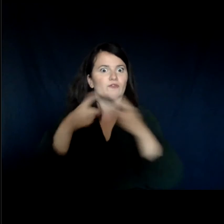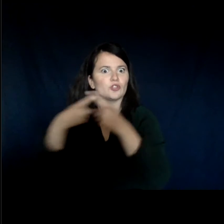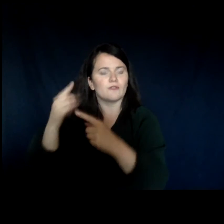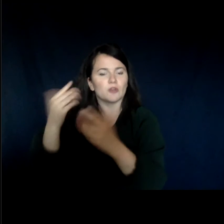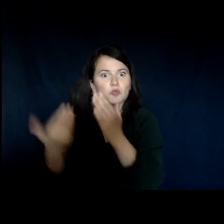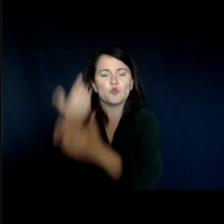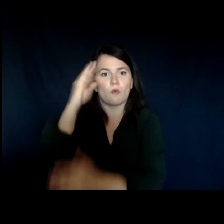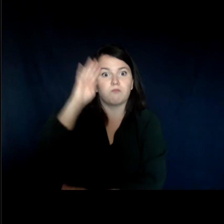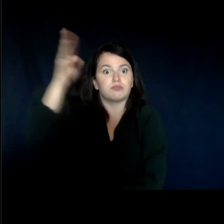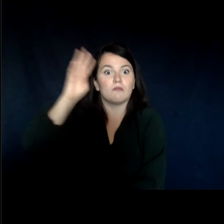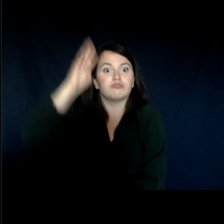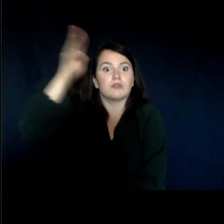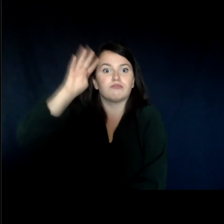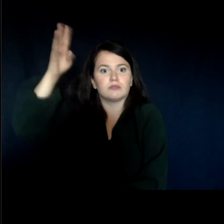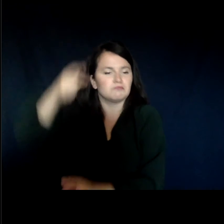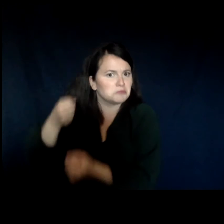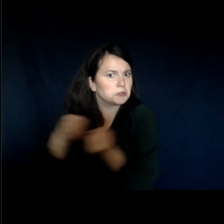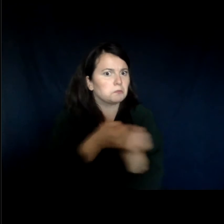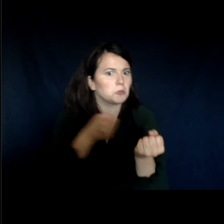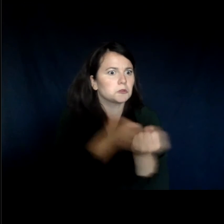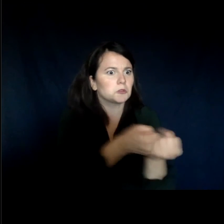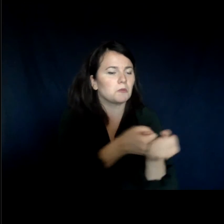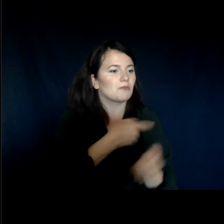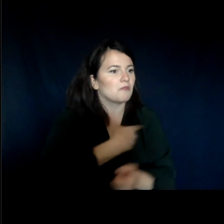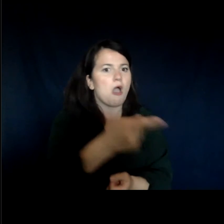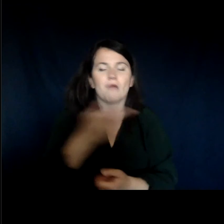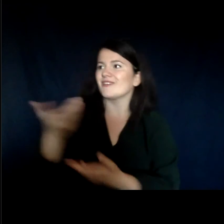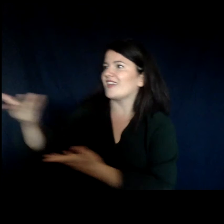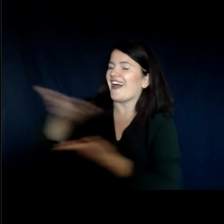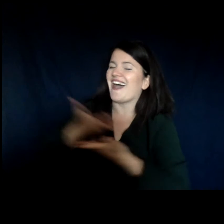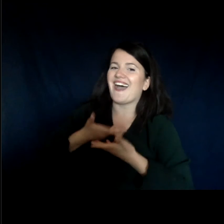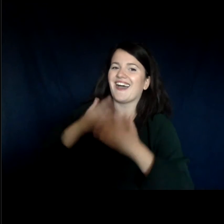I also hear about the huge commitment on how professionals,